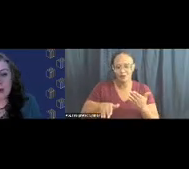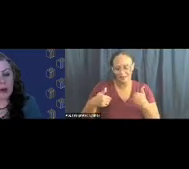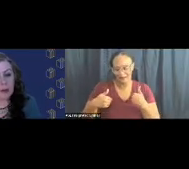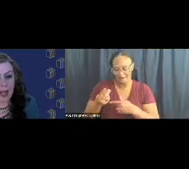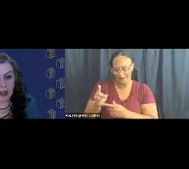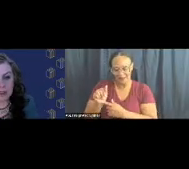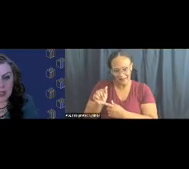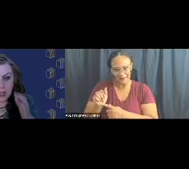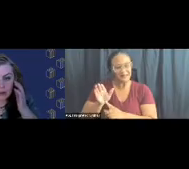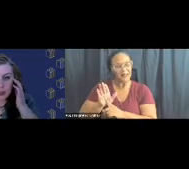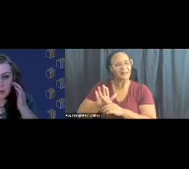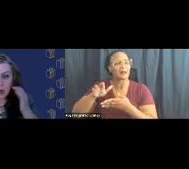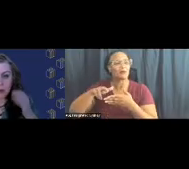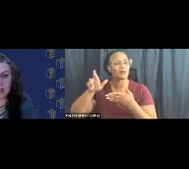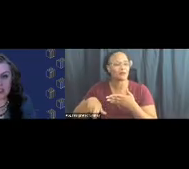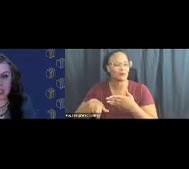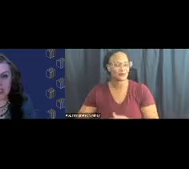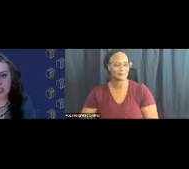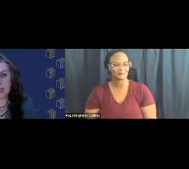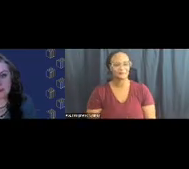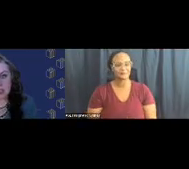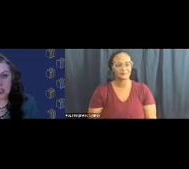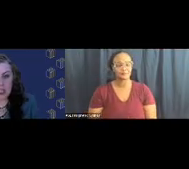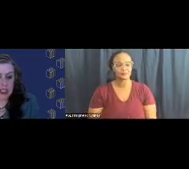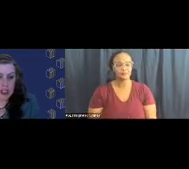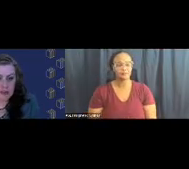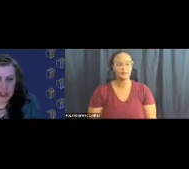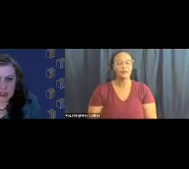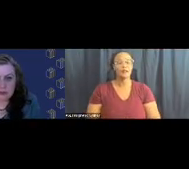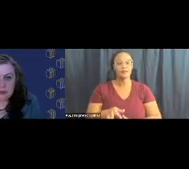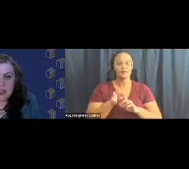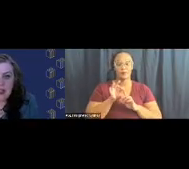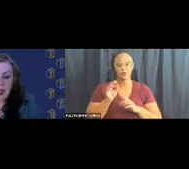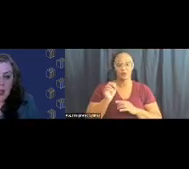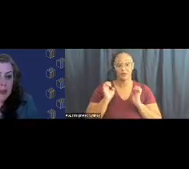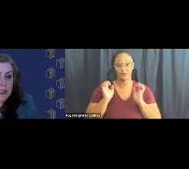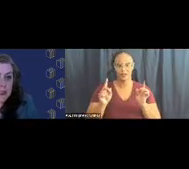So, on behalf of the California Department of Education, Special Education Division, I want